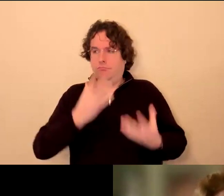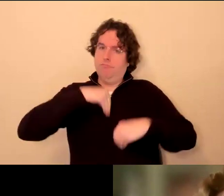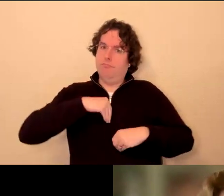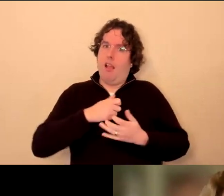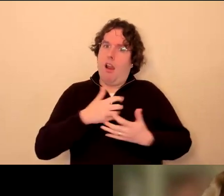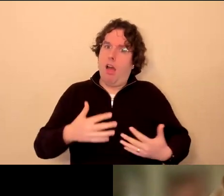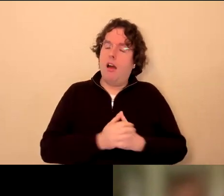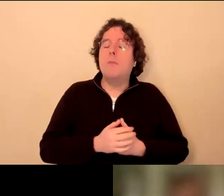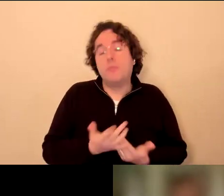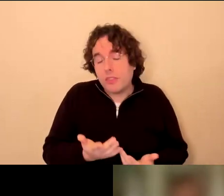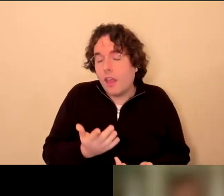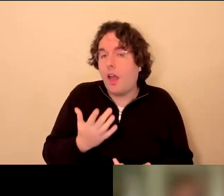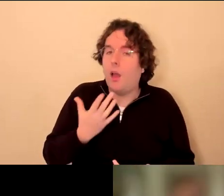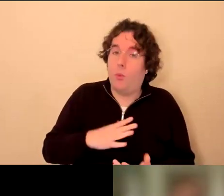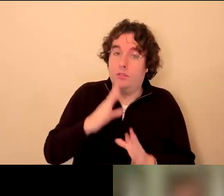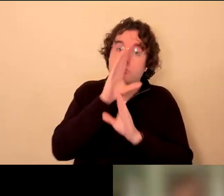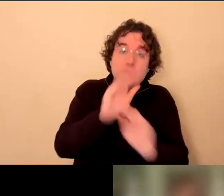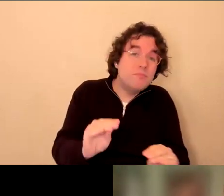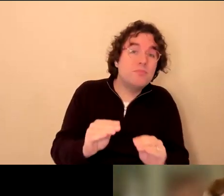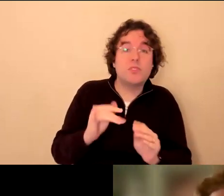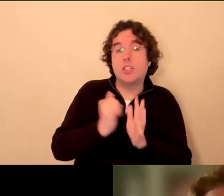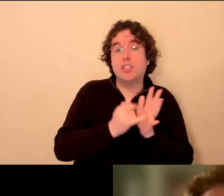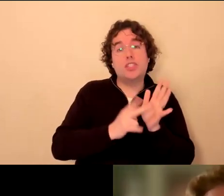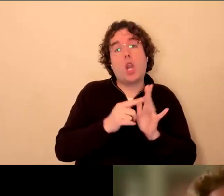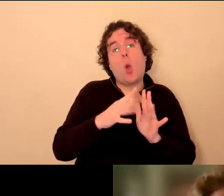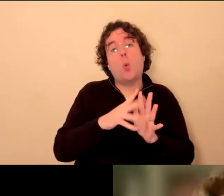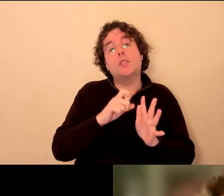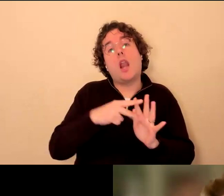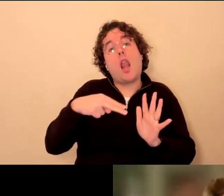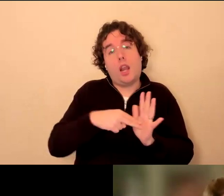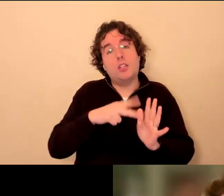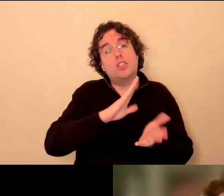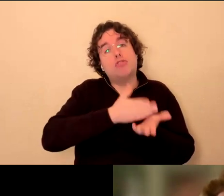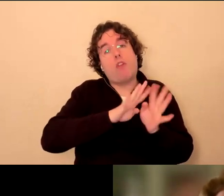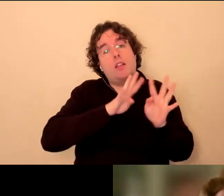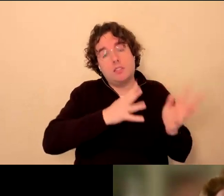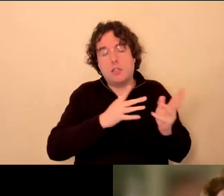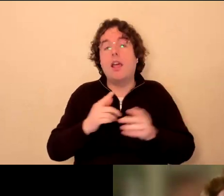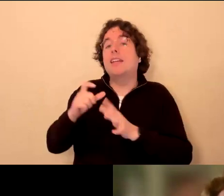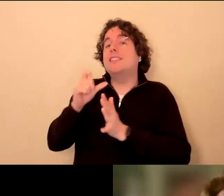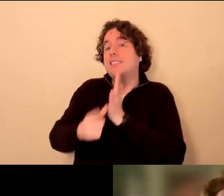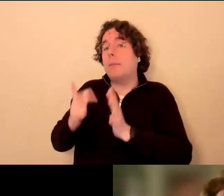I just wanted to say that the Snowden Trust Disability... Sorry Disabled Students UK and the Disabled Leaders Network